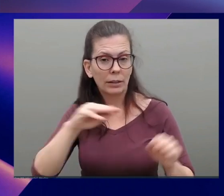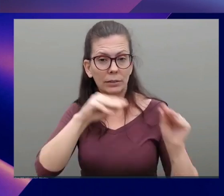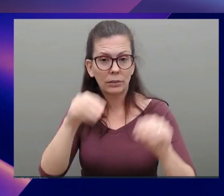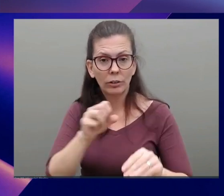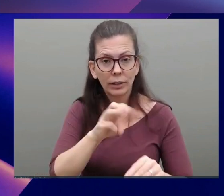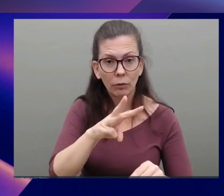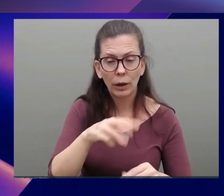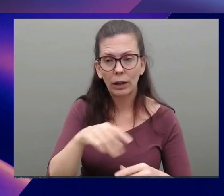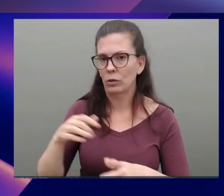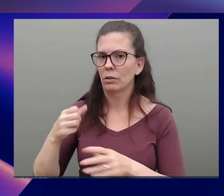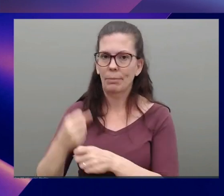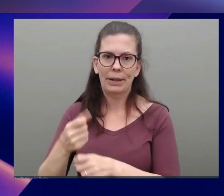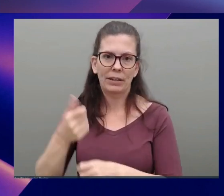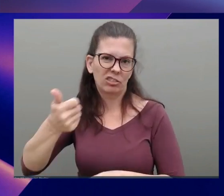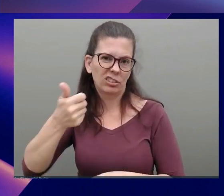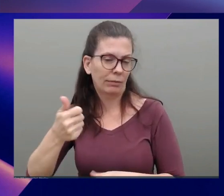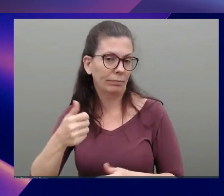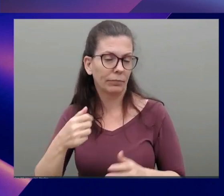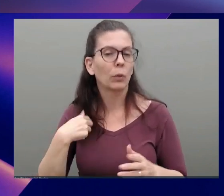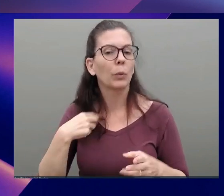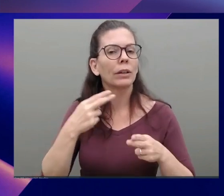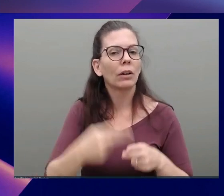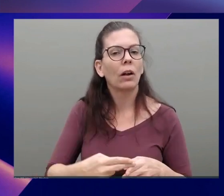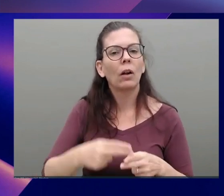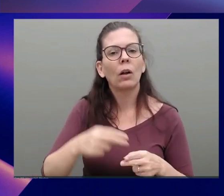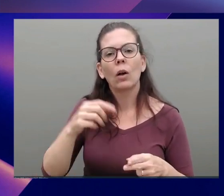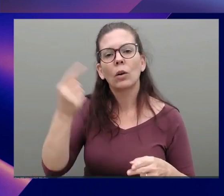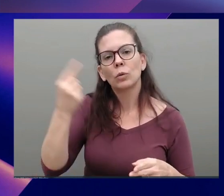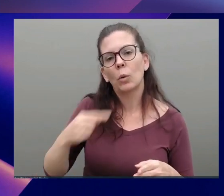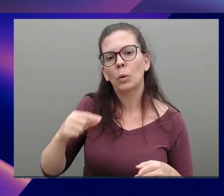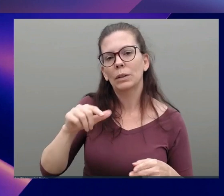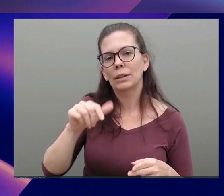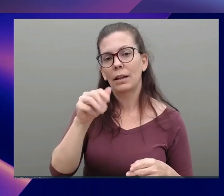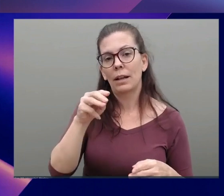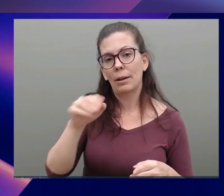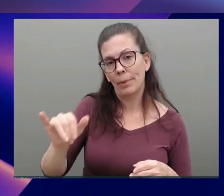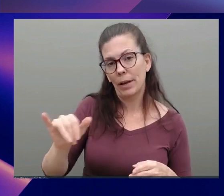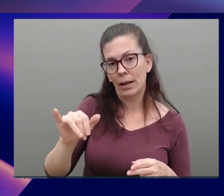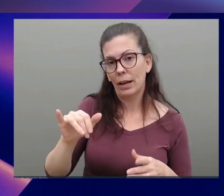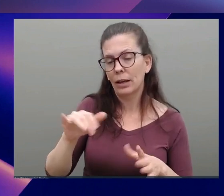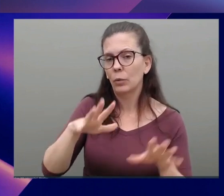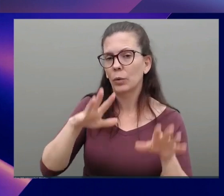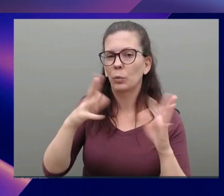That's what we call a golden AMI that has the installed software on it. Yes.